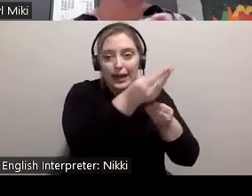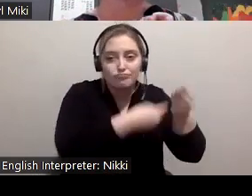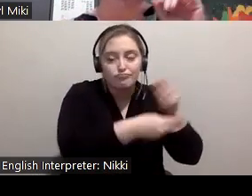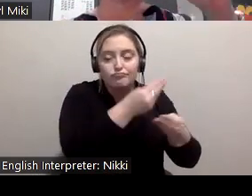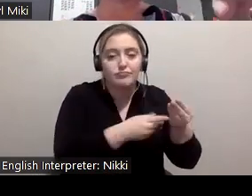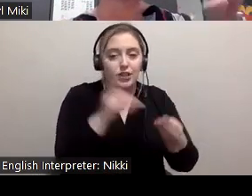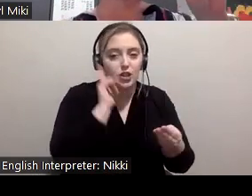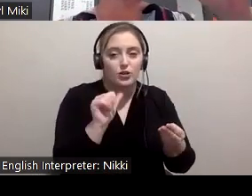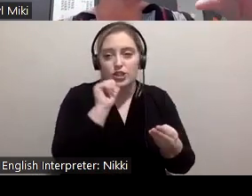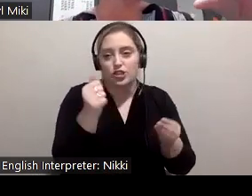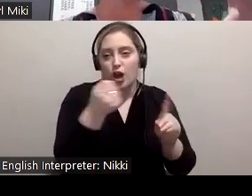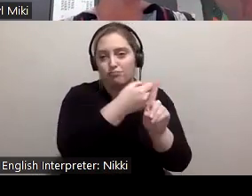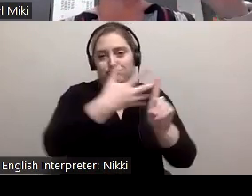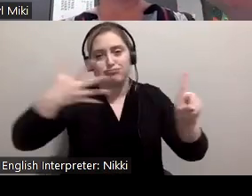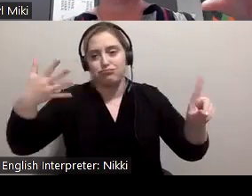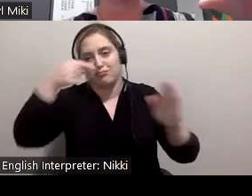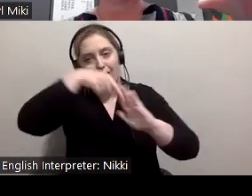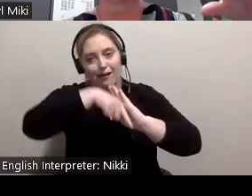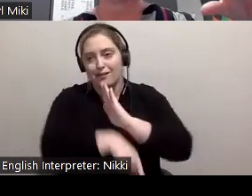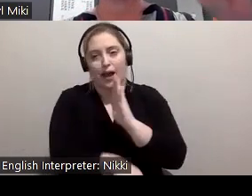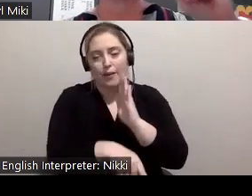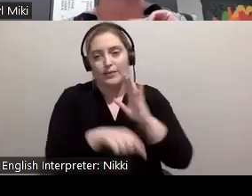tons of categories. Just briefly The revenues for the